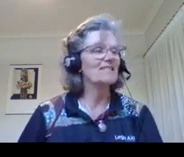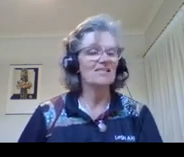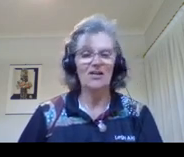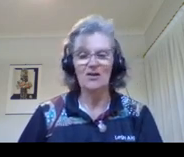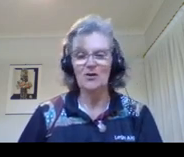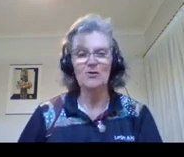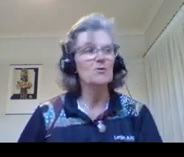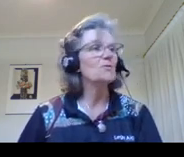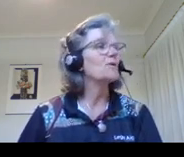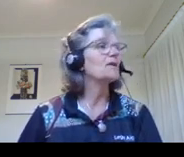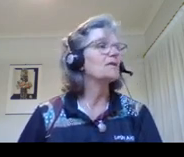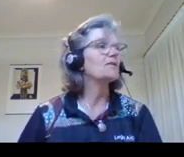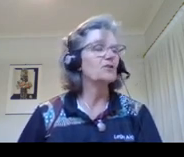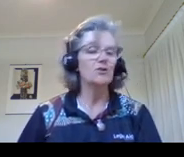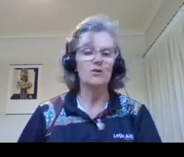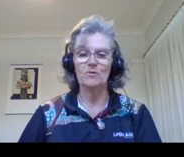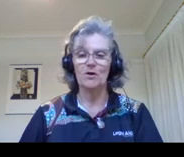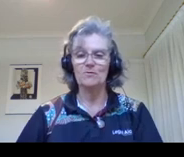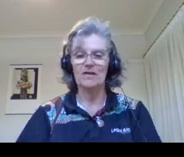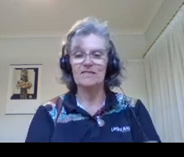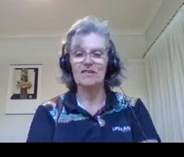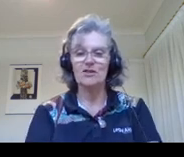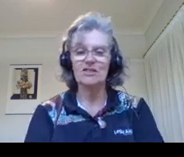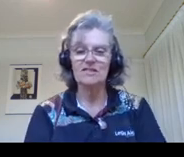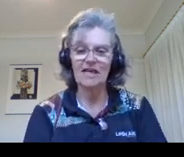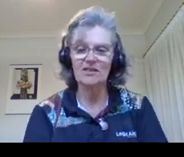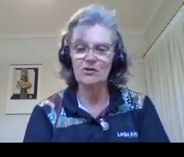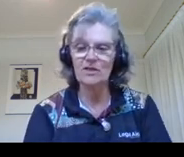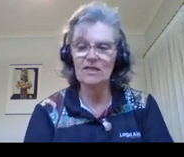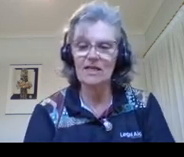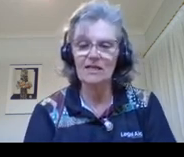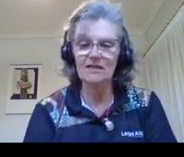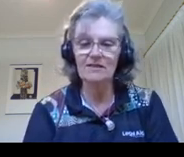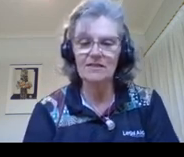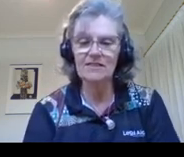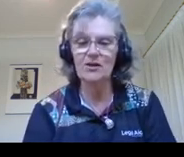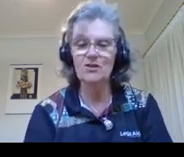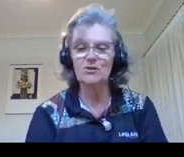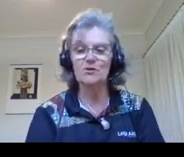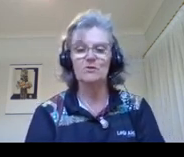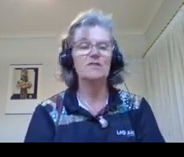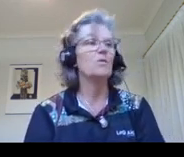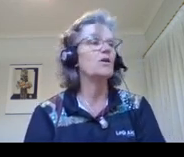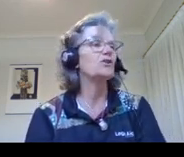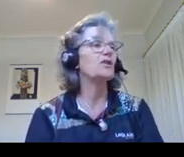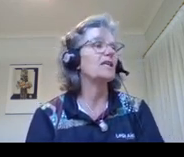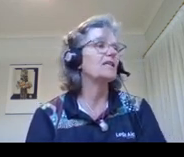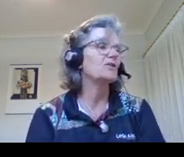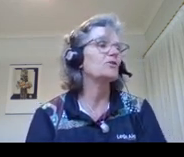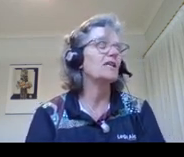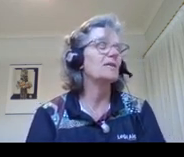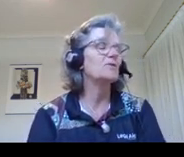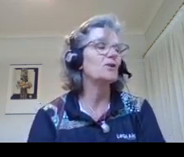so do your own research is that you Lydia that's going to talk to us what should Kim do